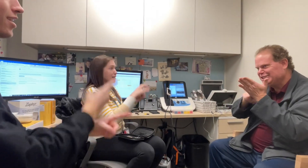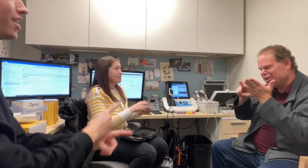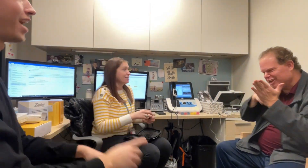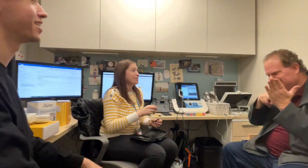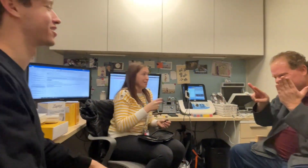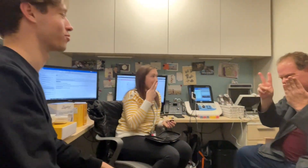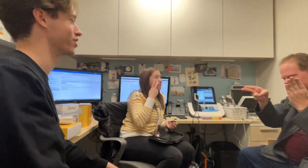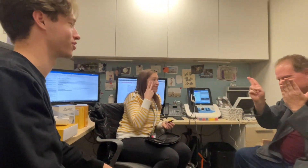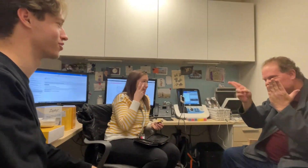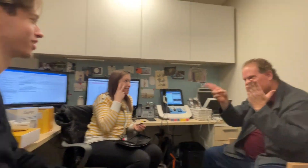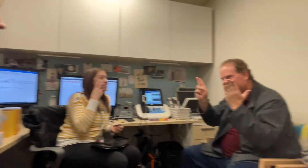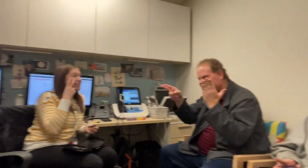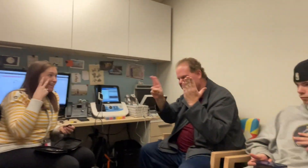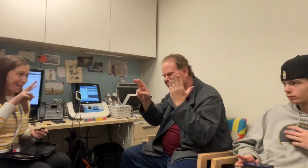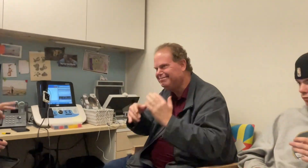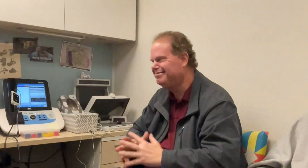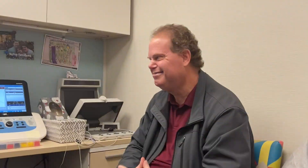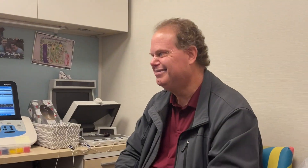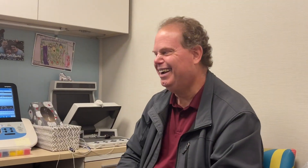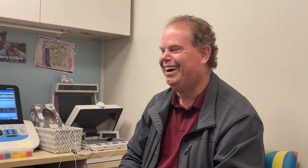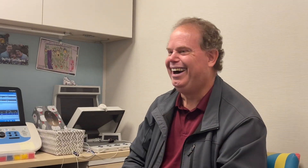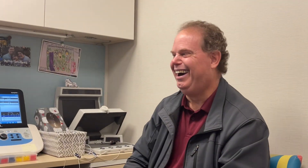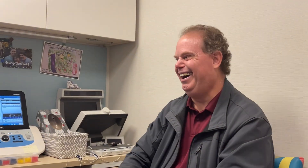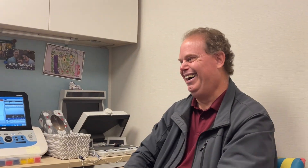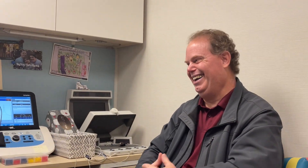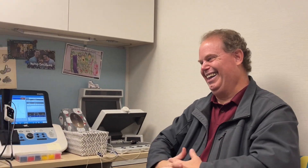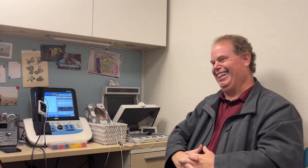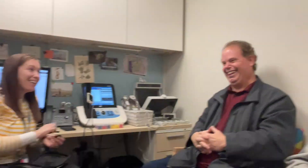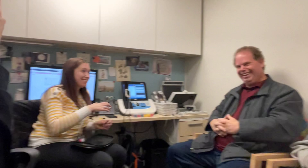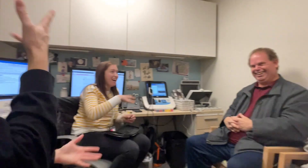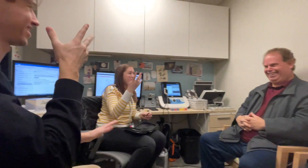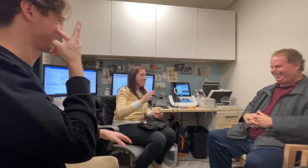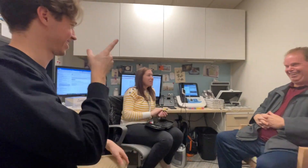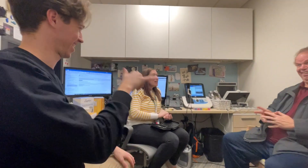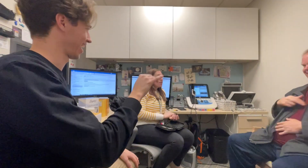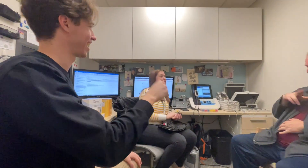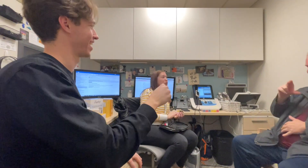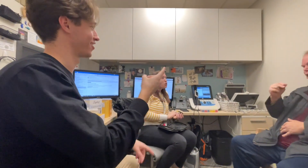yes I did some research and I I went into the history of I've seen that yeah yeah the first